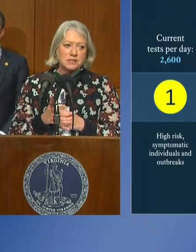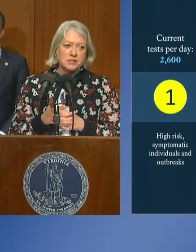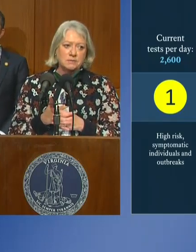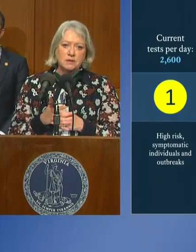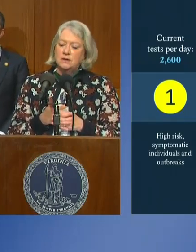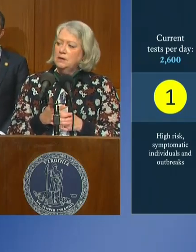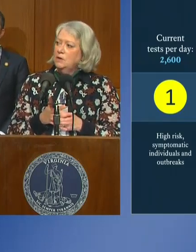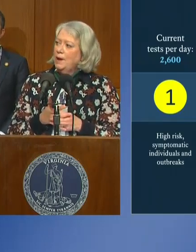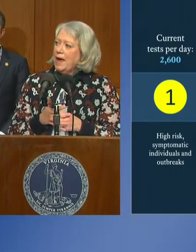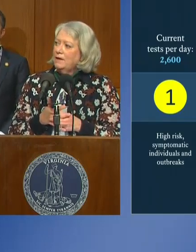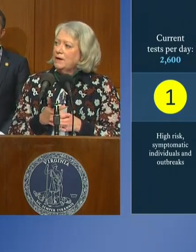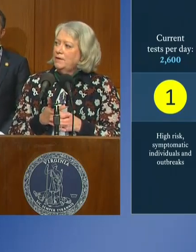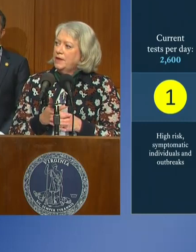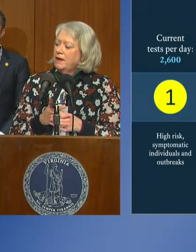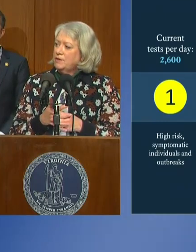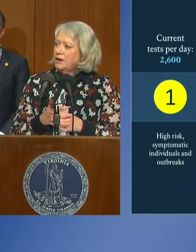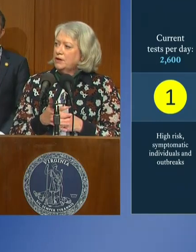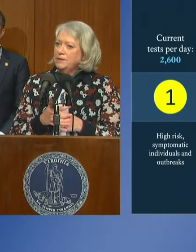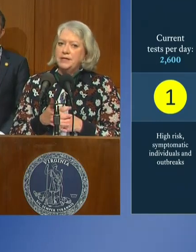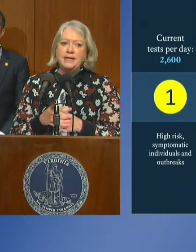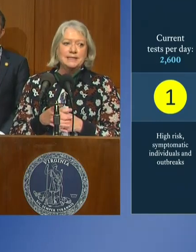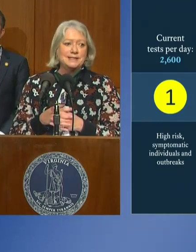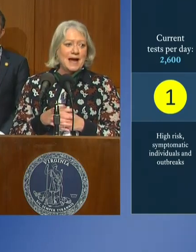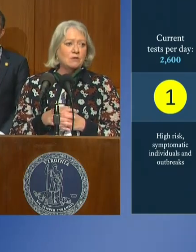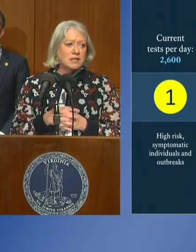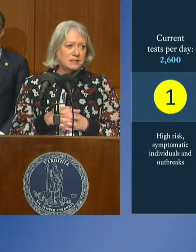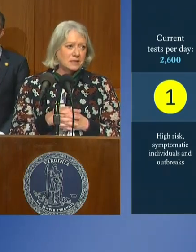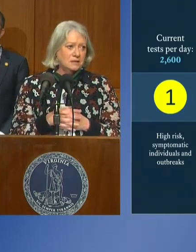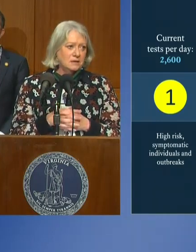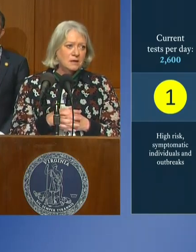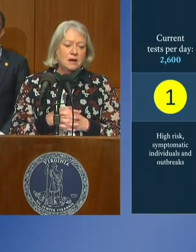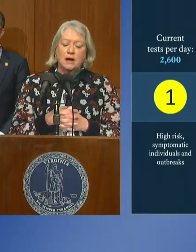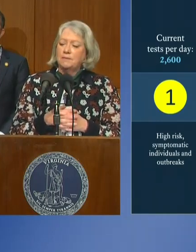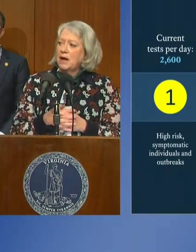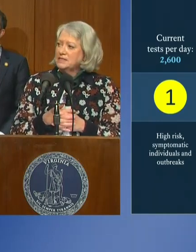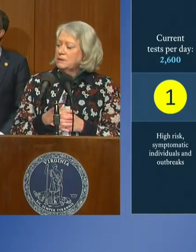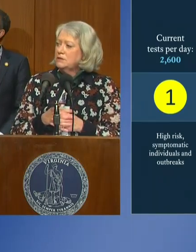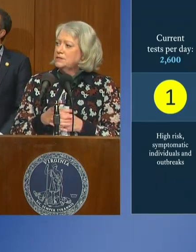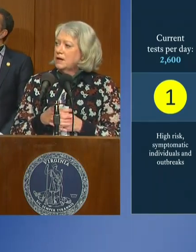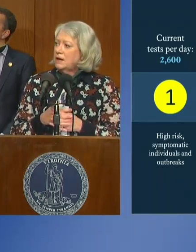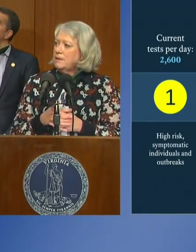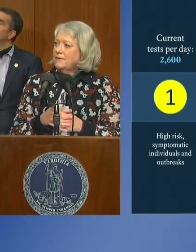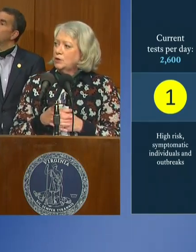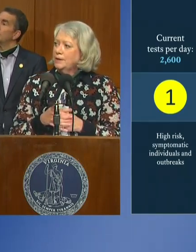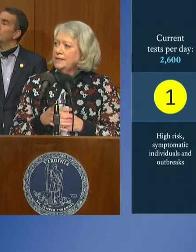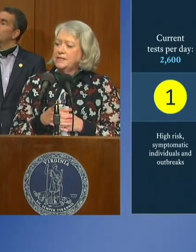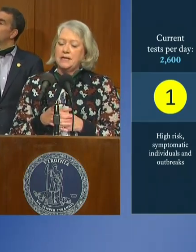WE'VE OPENED UP. VERY JUDICIOUSLY AND CAREFULLY OUR HEALTH CARE SYSTEM. WE HAVE THE